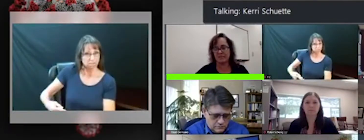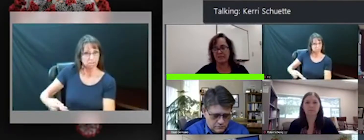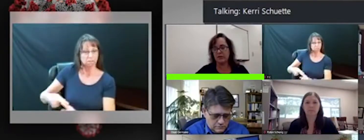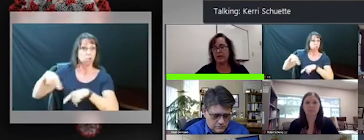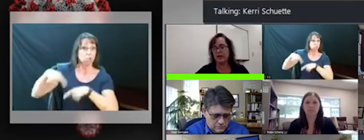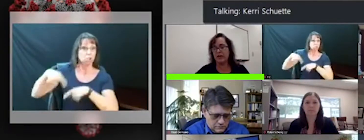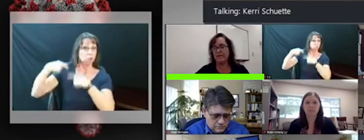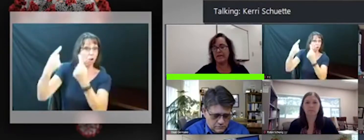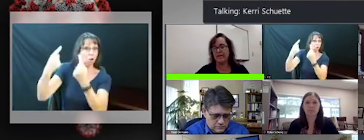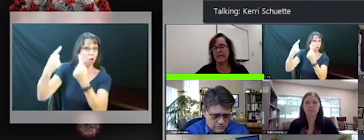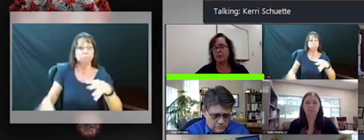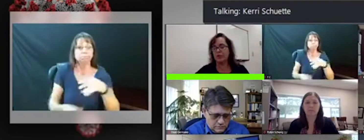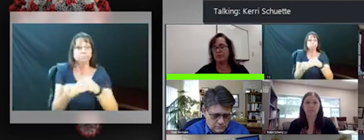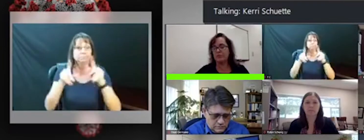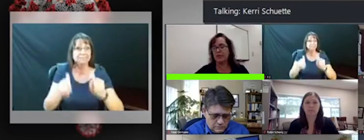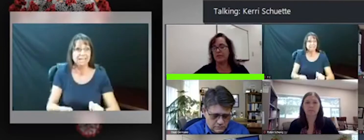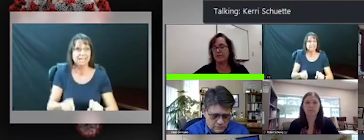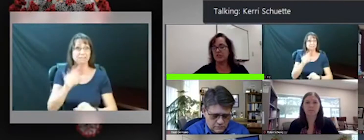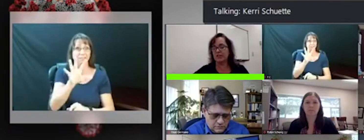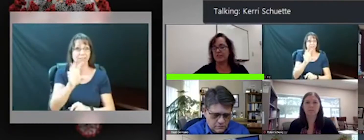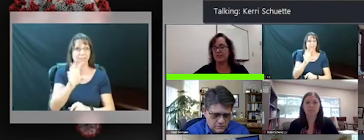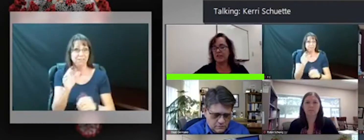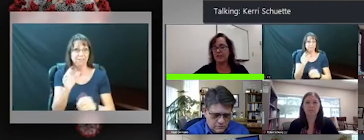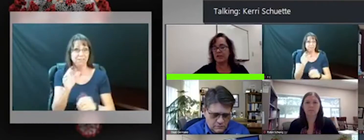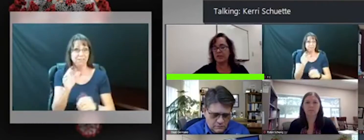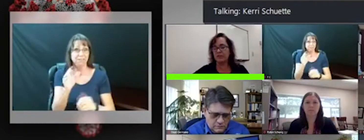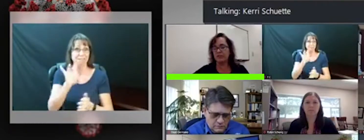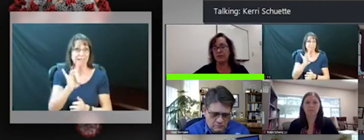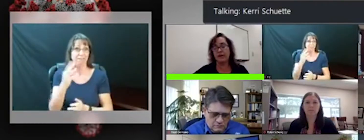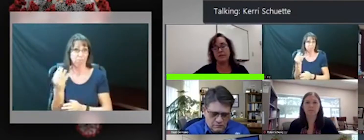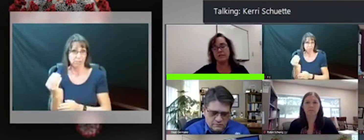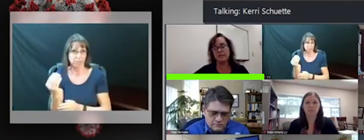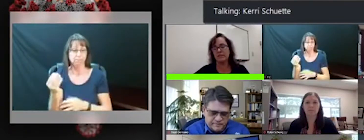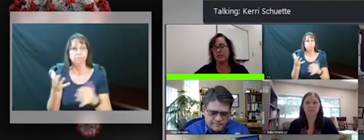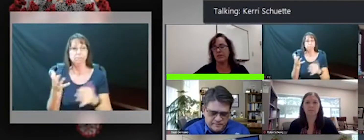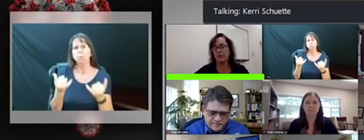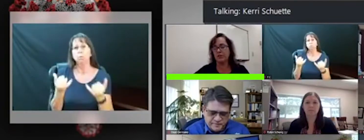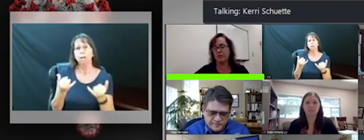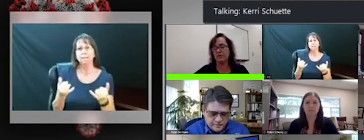tests. We have nine people hospitalized in Shasta County, including none in the Intensive Care Unit